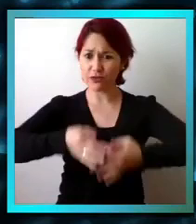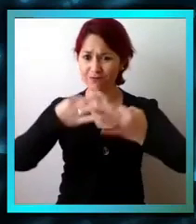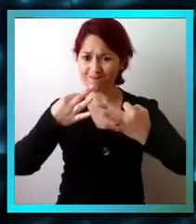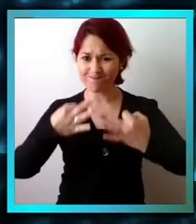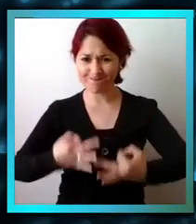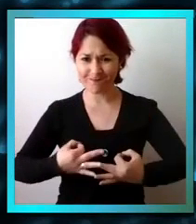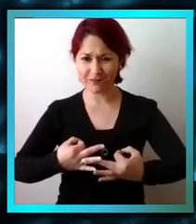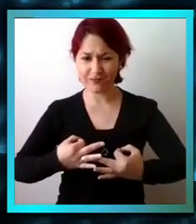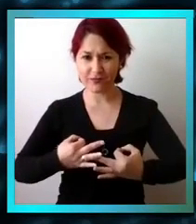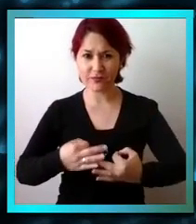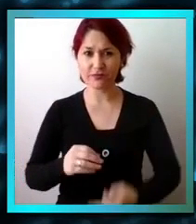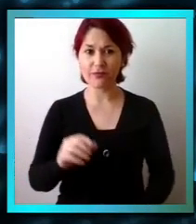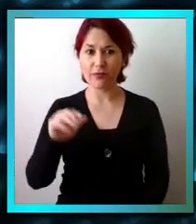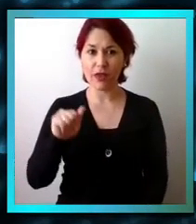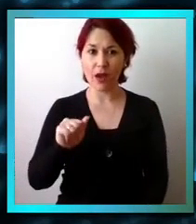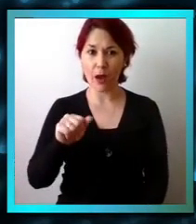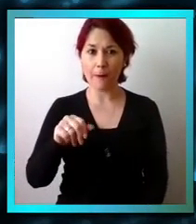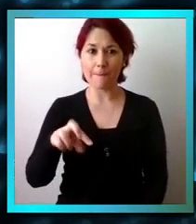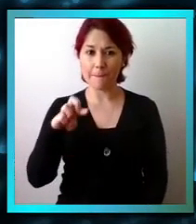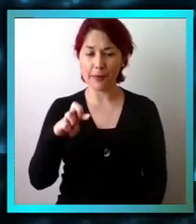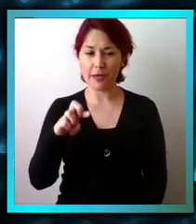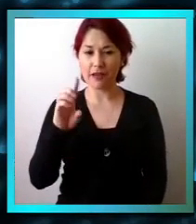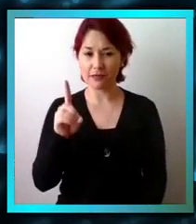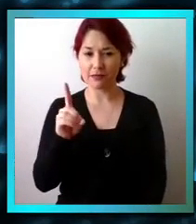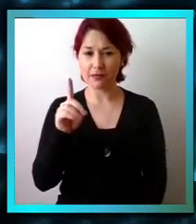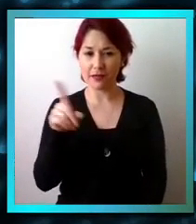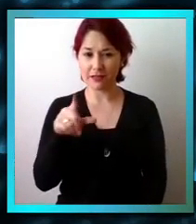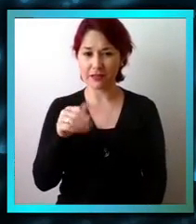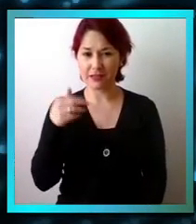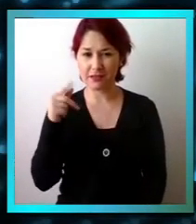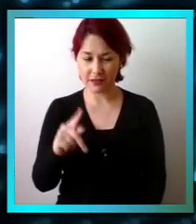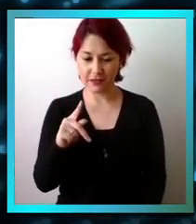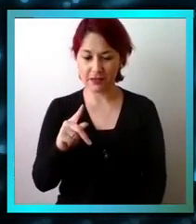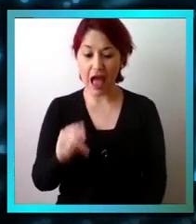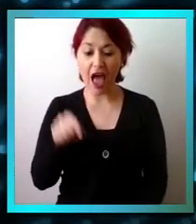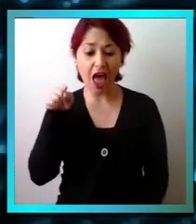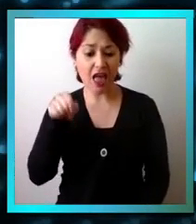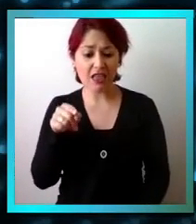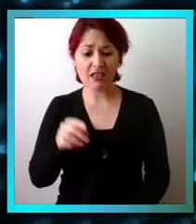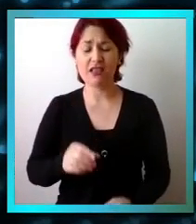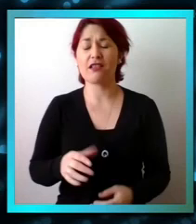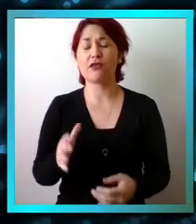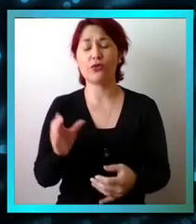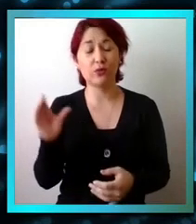tools they're really complicated and they can get through their even variable development